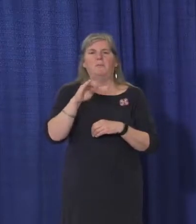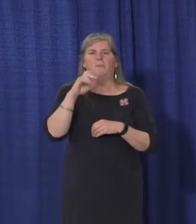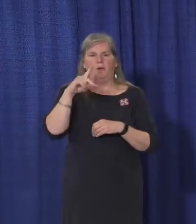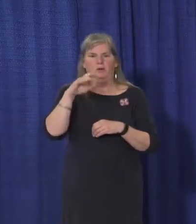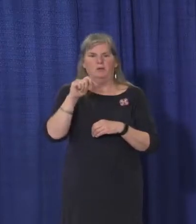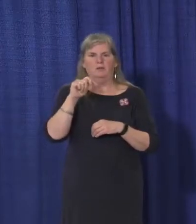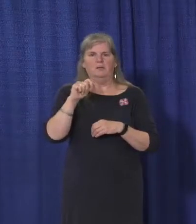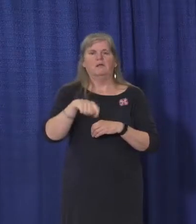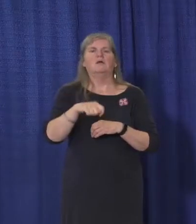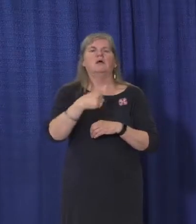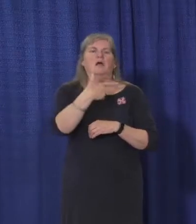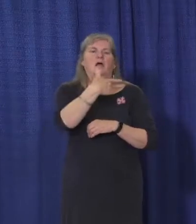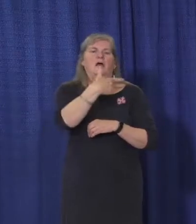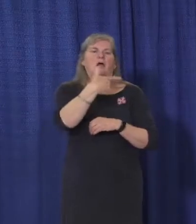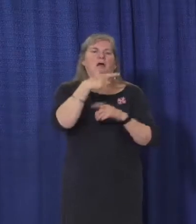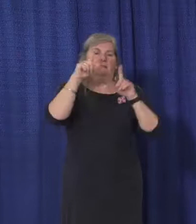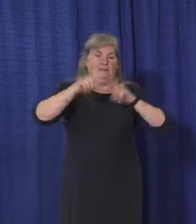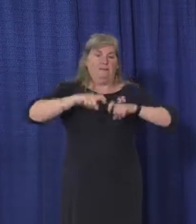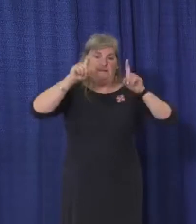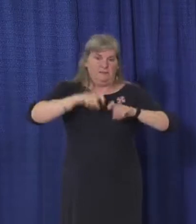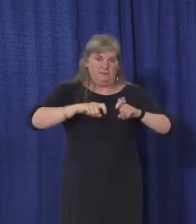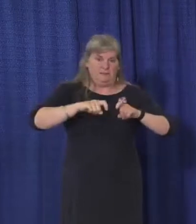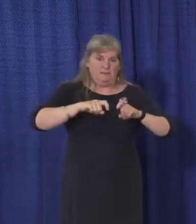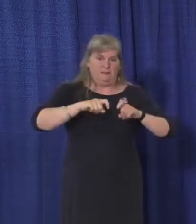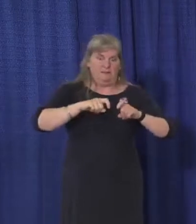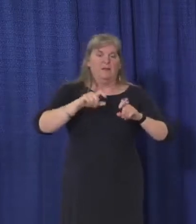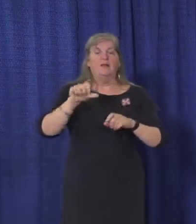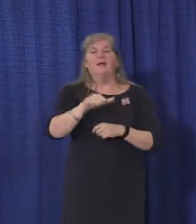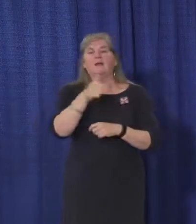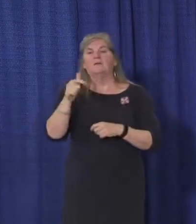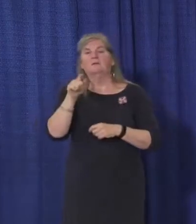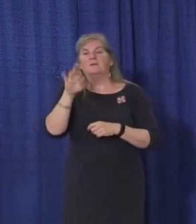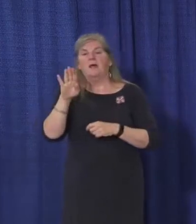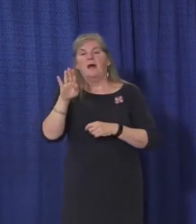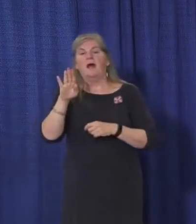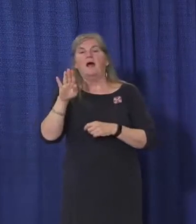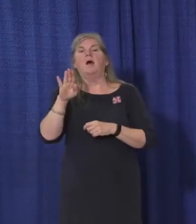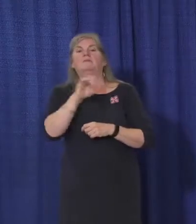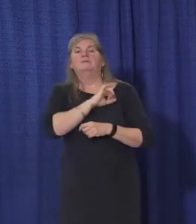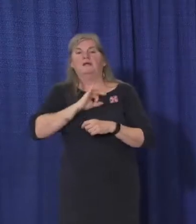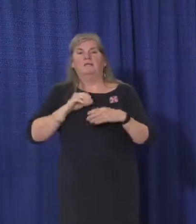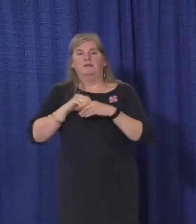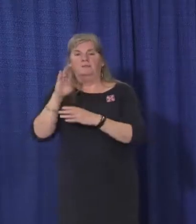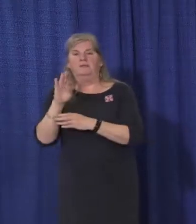testing as well as our laboratory colleagues in BC